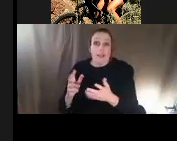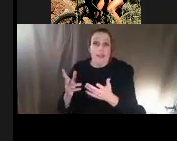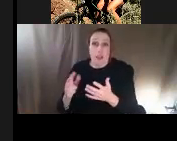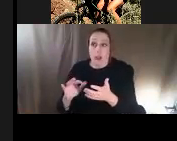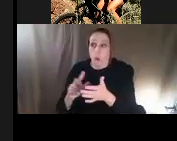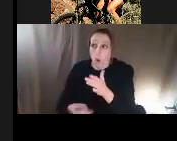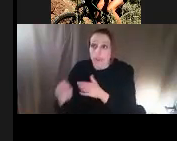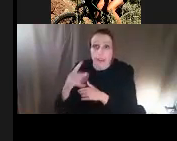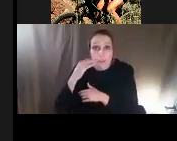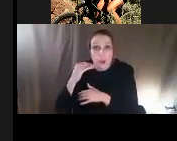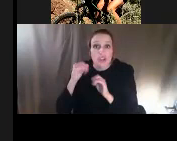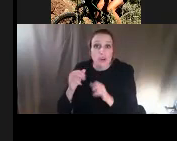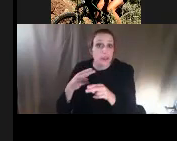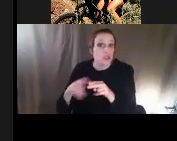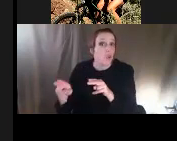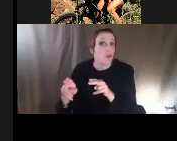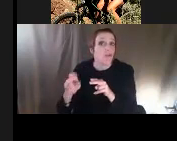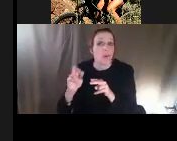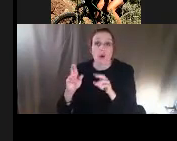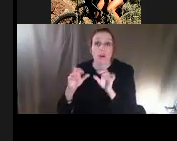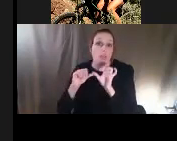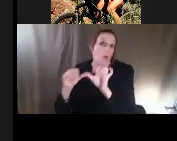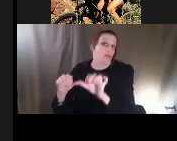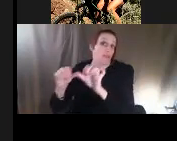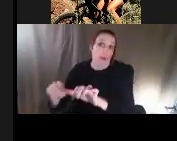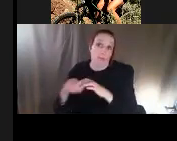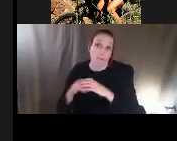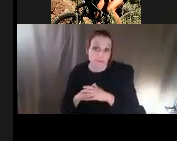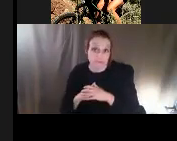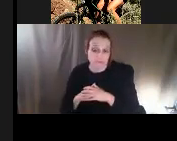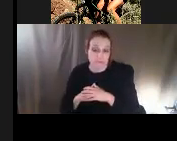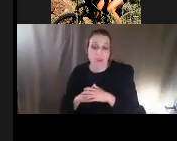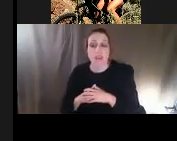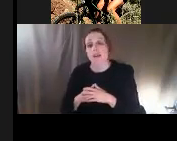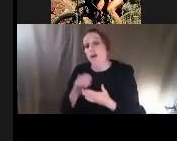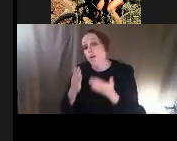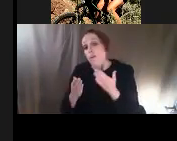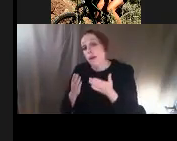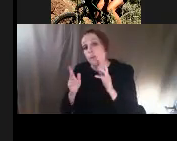So, even if somebody did some really good work and was able to put some trauma in the past, it